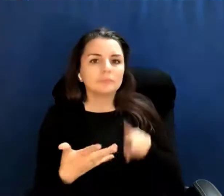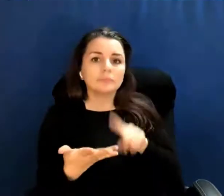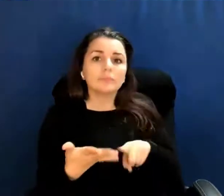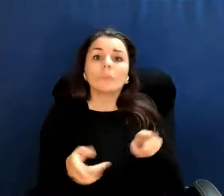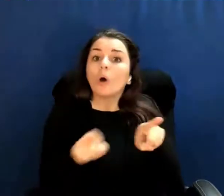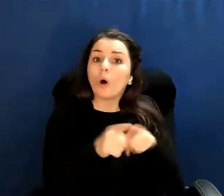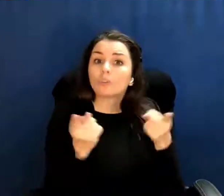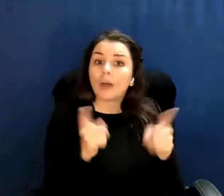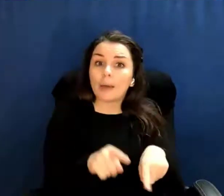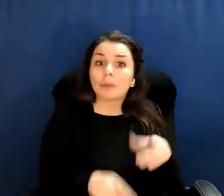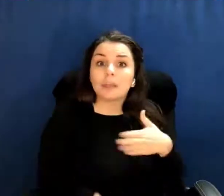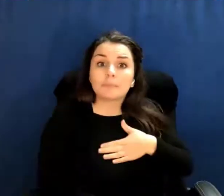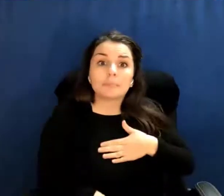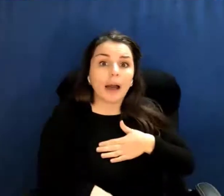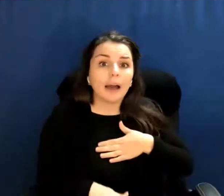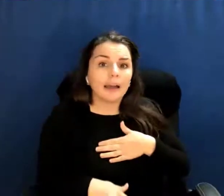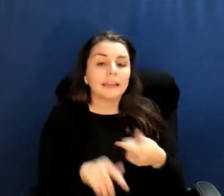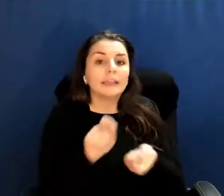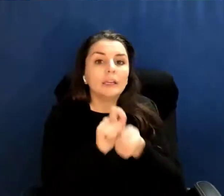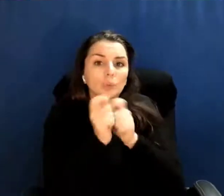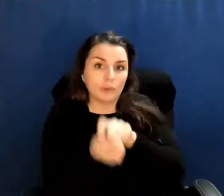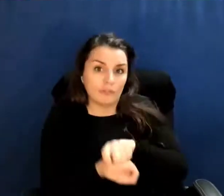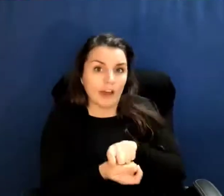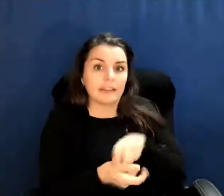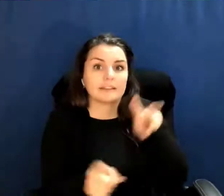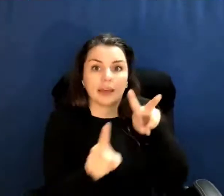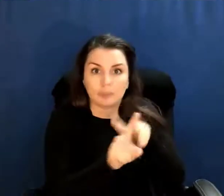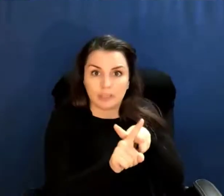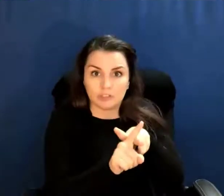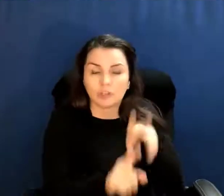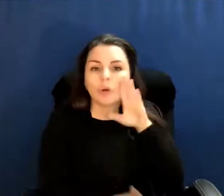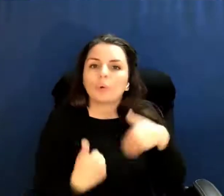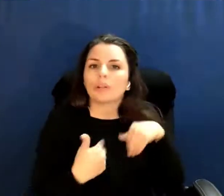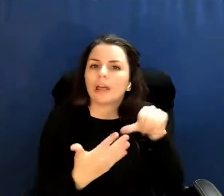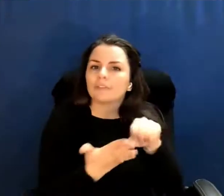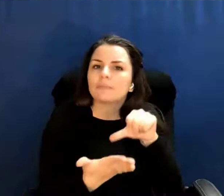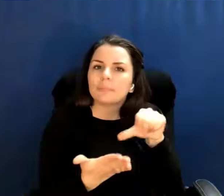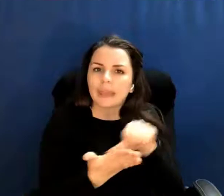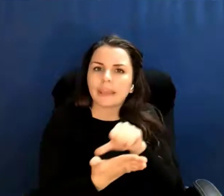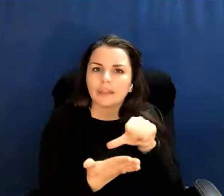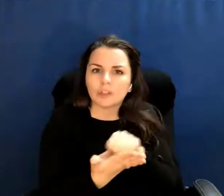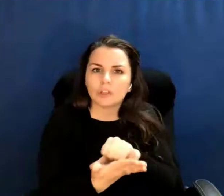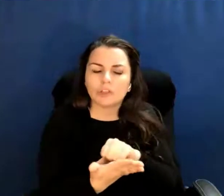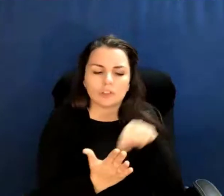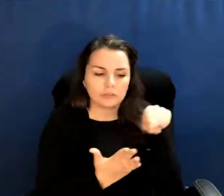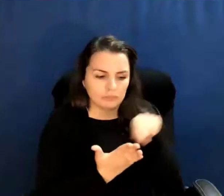you'll get a page to talk about what kinds of things you did in response to the review.